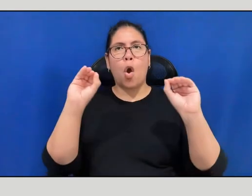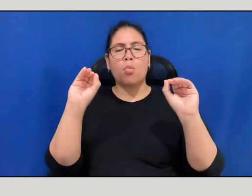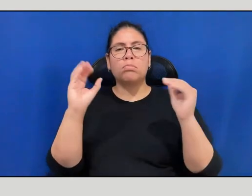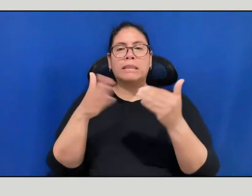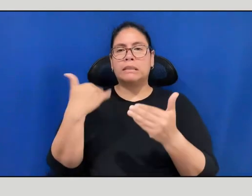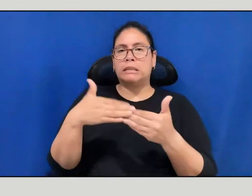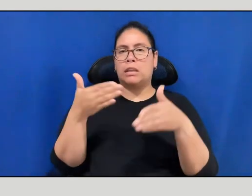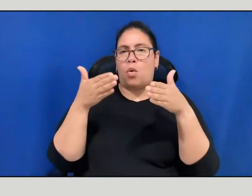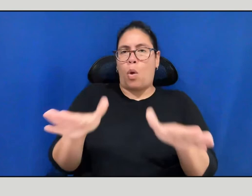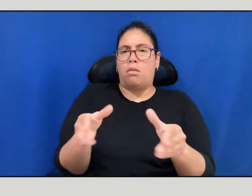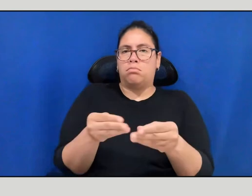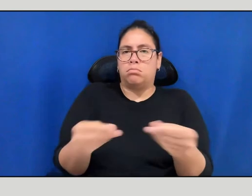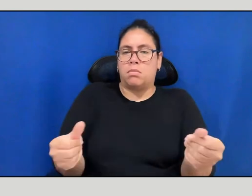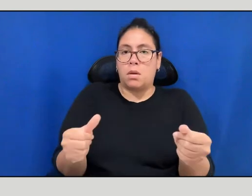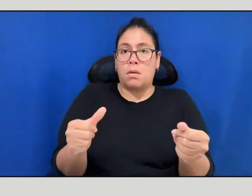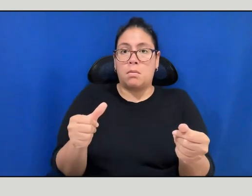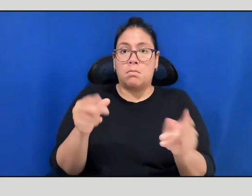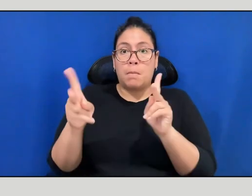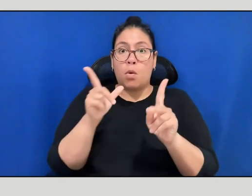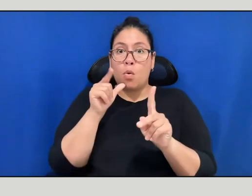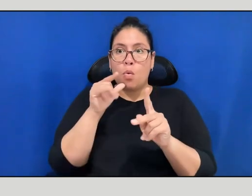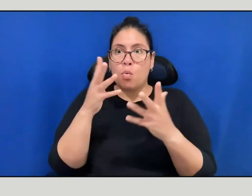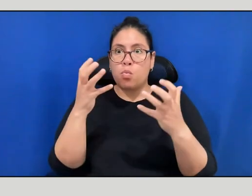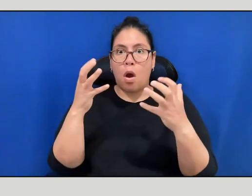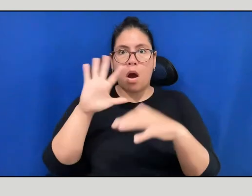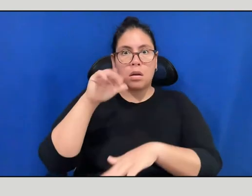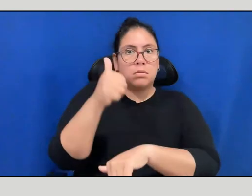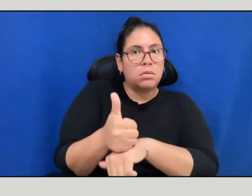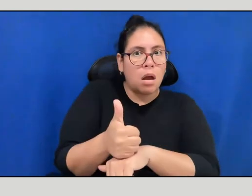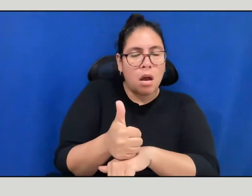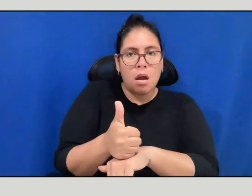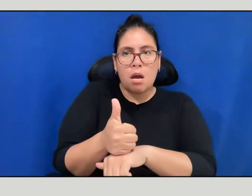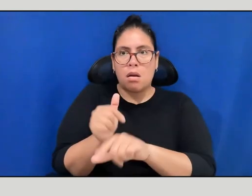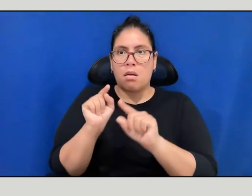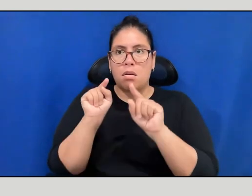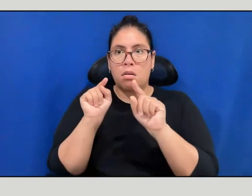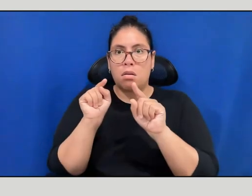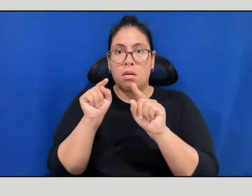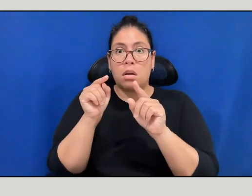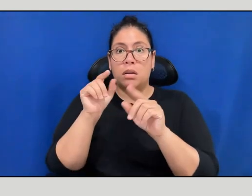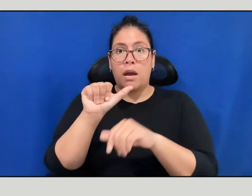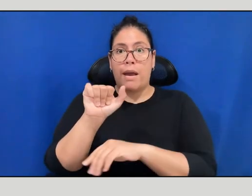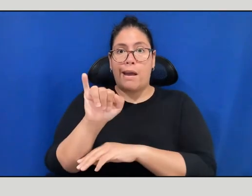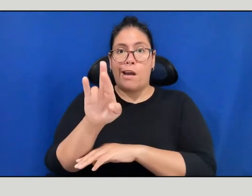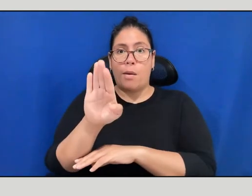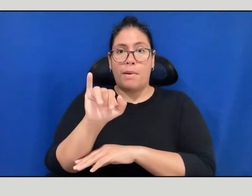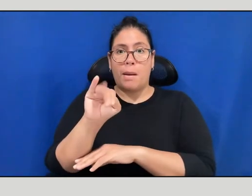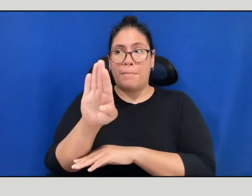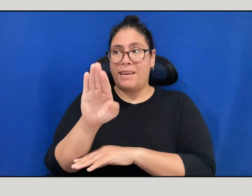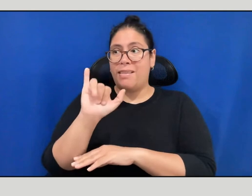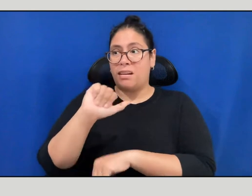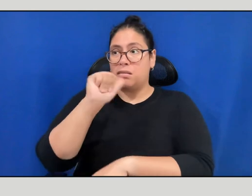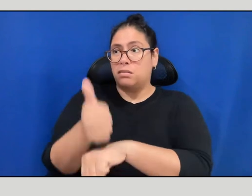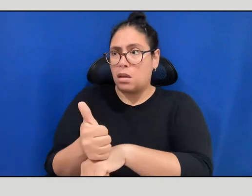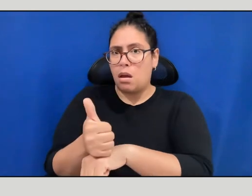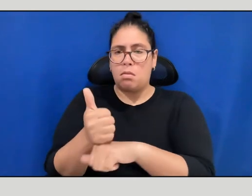who have gone into debt to set up Airbnbs, so the Airbnb economy, the damage it's had is already there